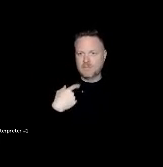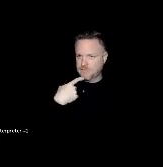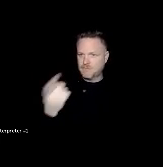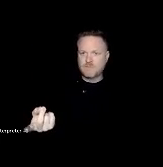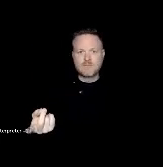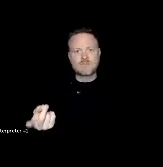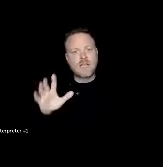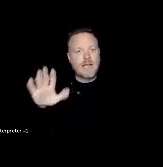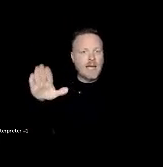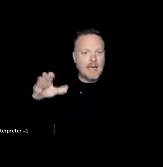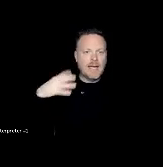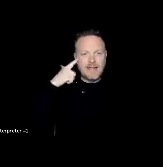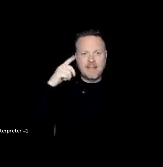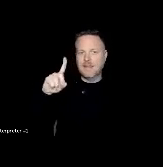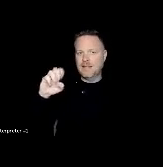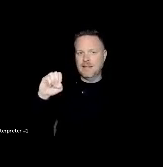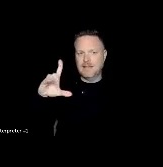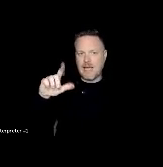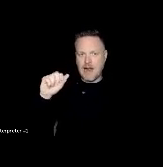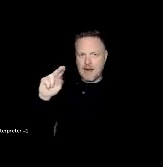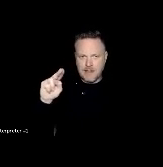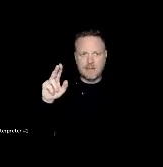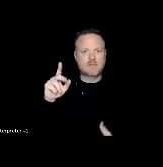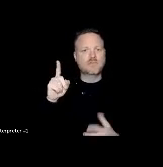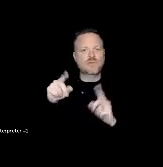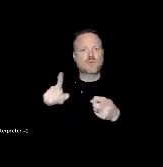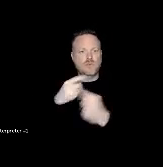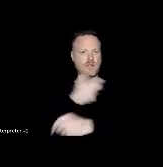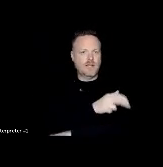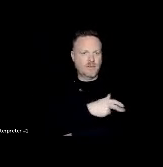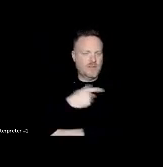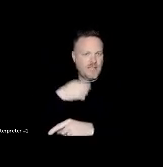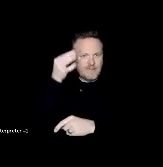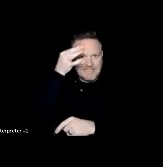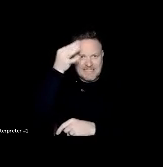hey, I think Declan is just going to the hospital to get a couple of stitches. He fell off a ride,